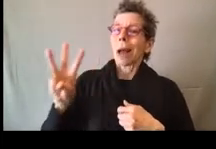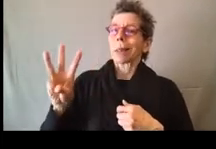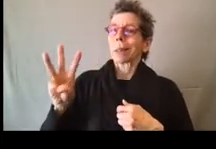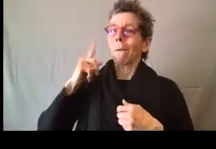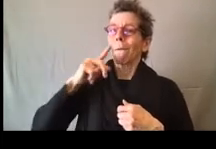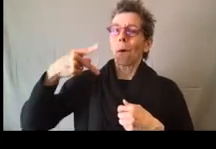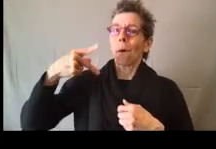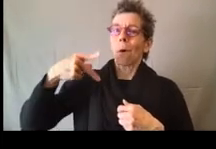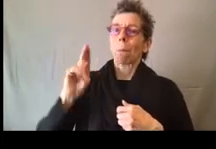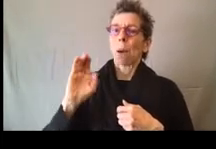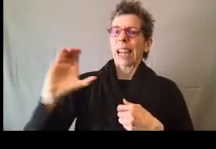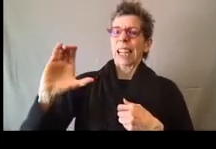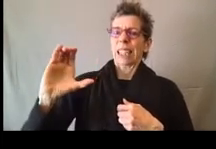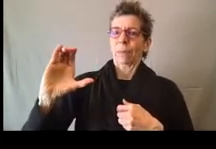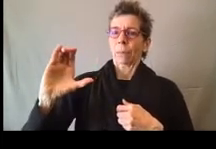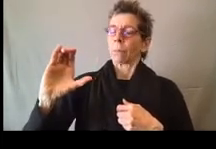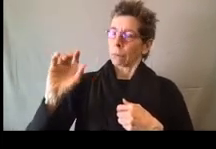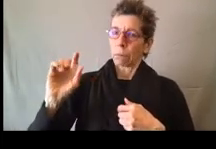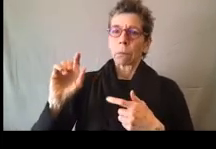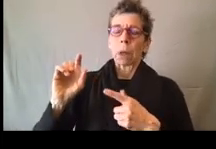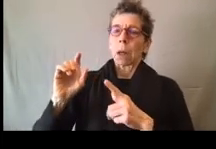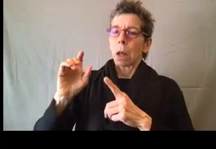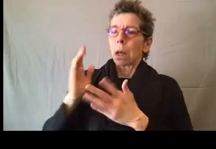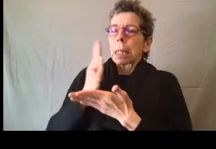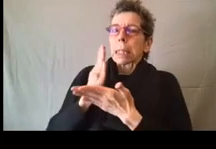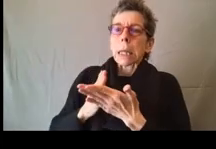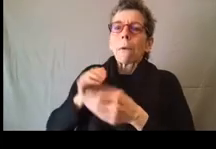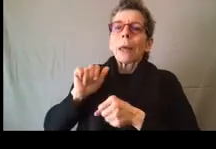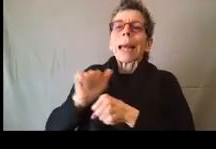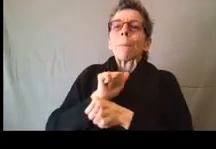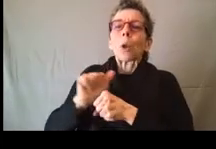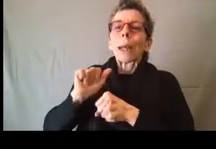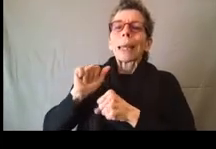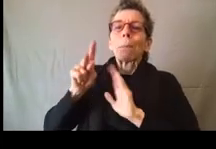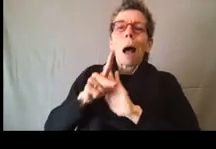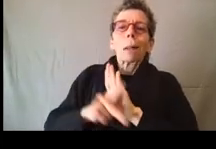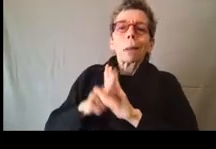about the institution's policies and practices for its employees, or sometimes its community